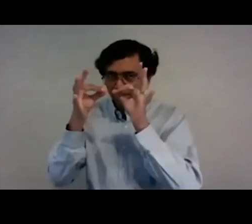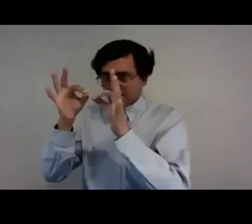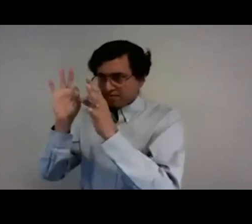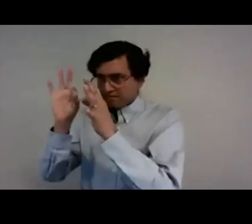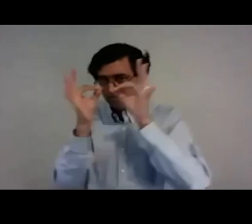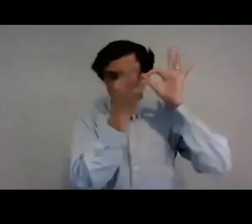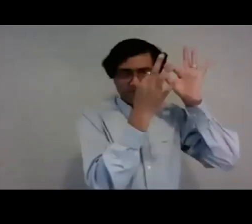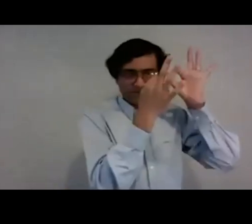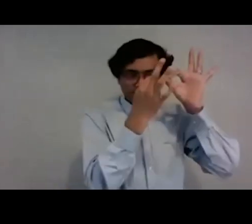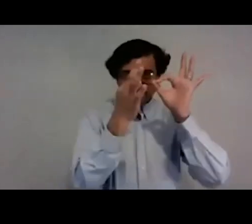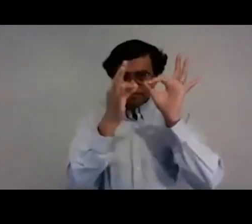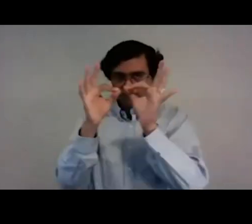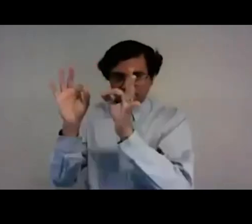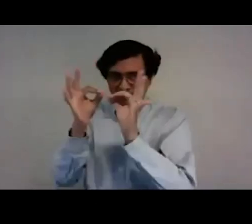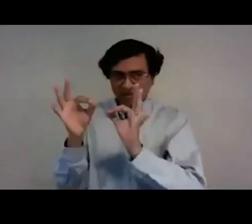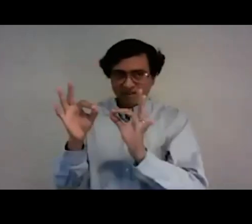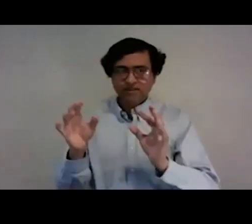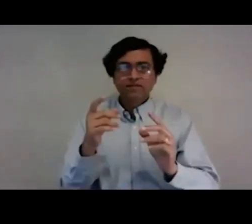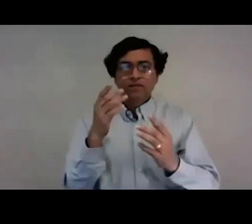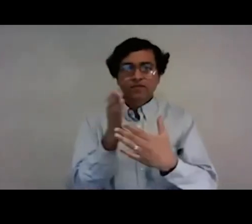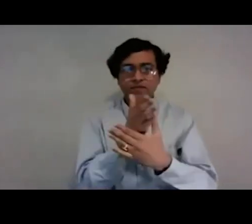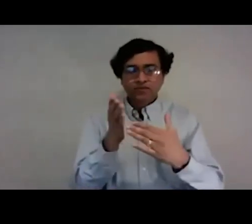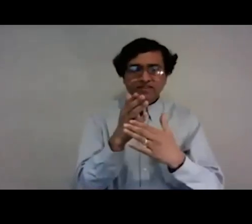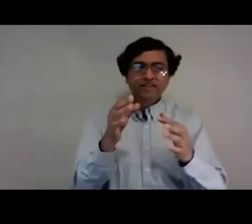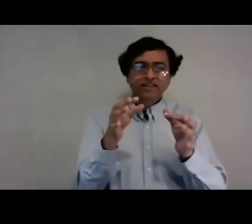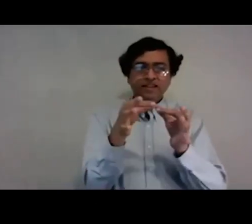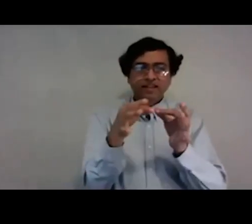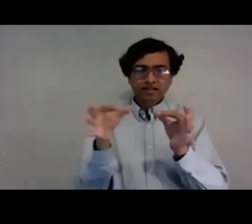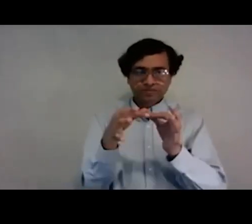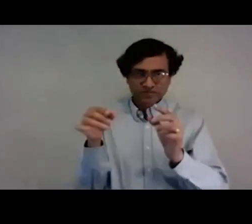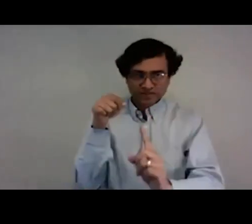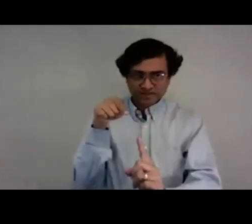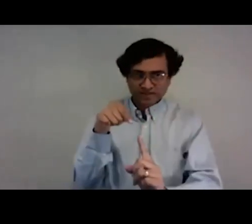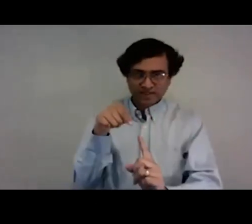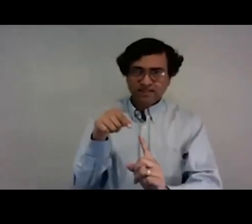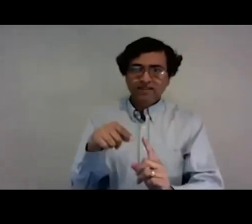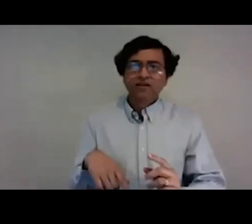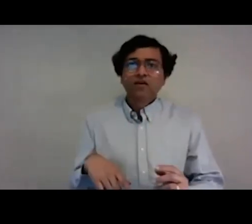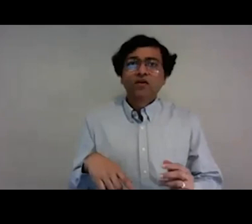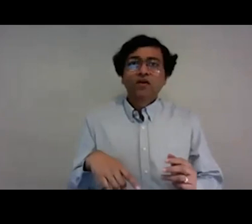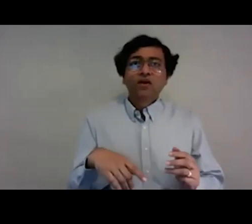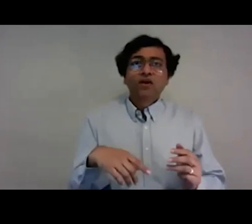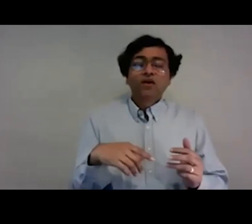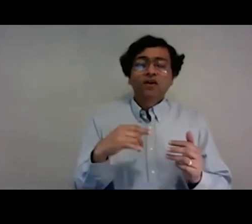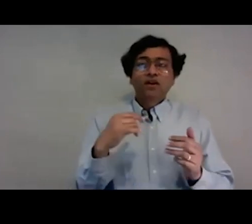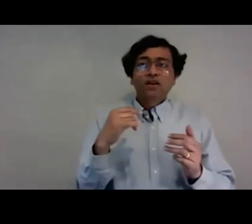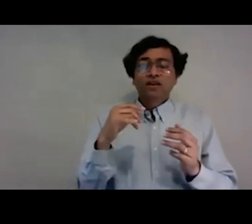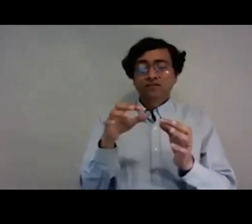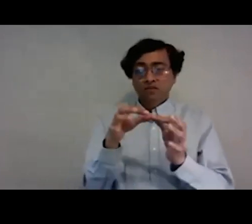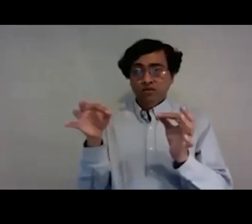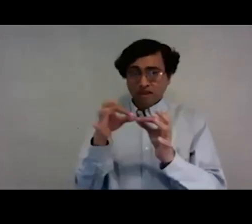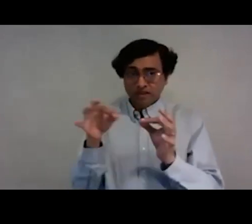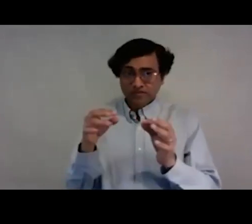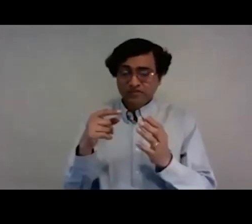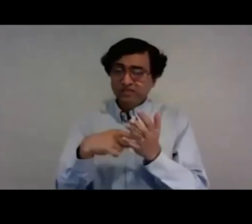as the eye gaze between signed and written content. This time when we are looking at captioning the